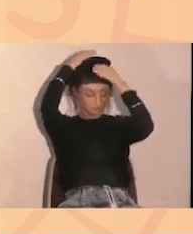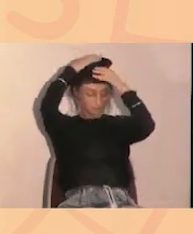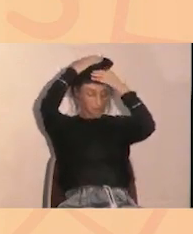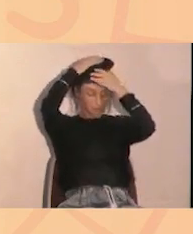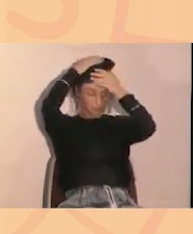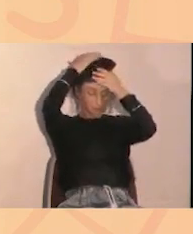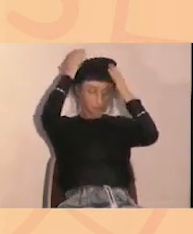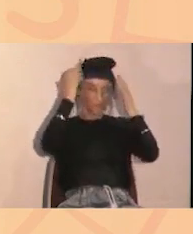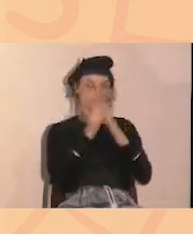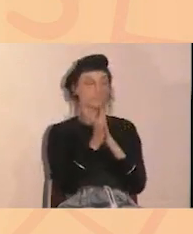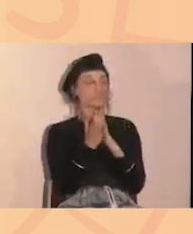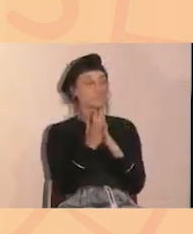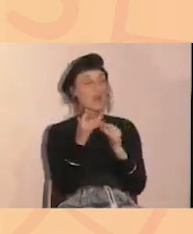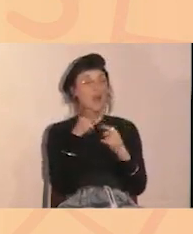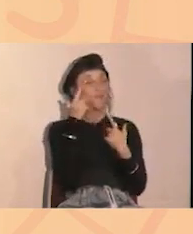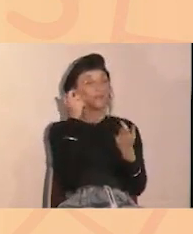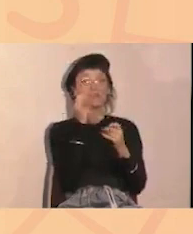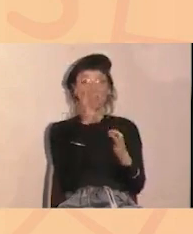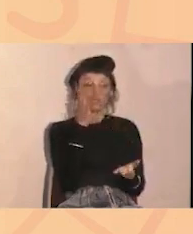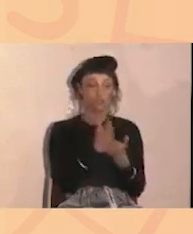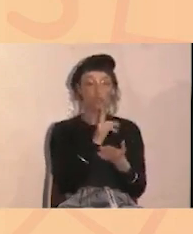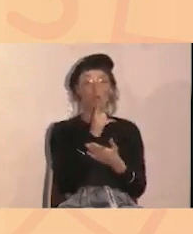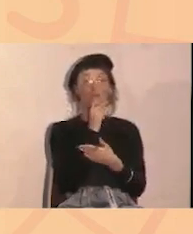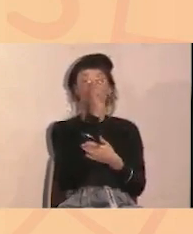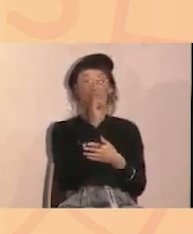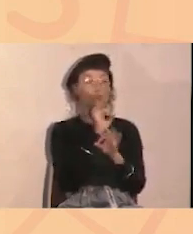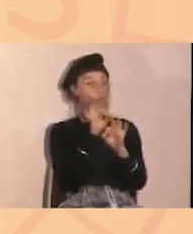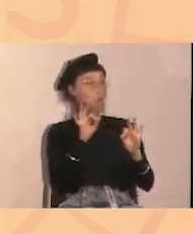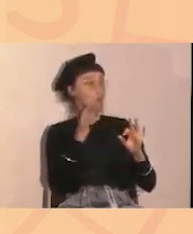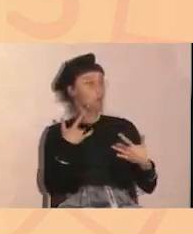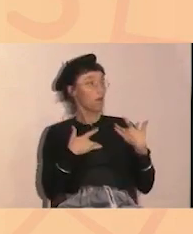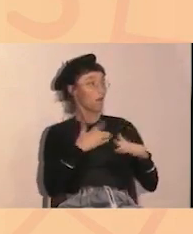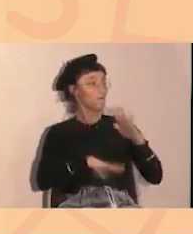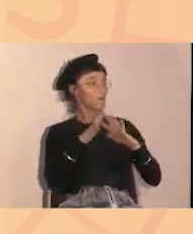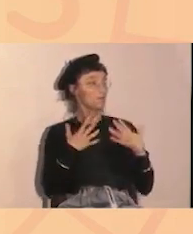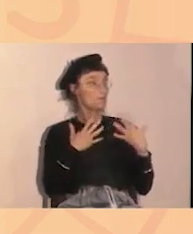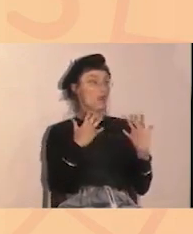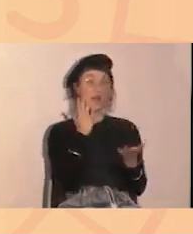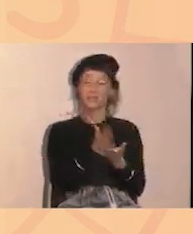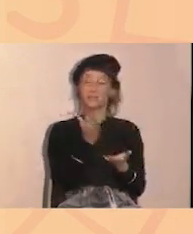which was that nothing is certain and life is full of surprises. The world has in recent times changed